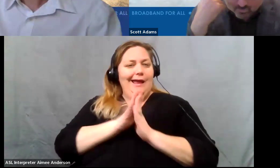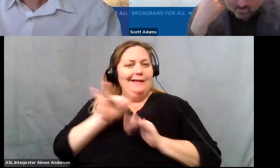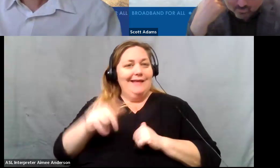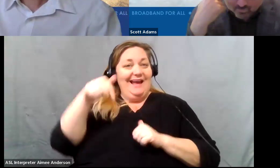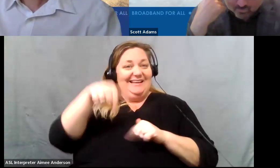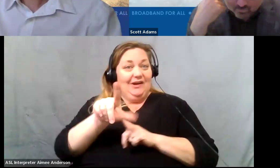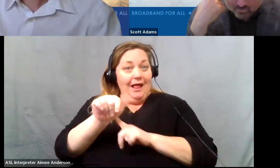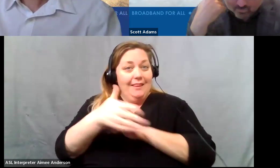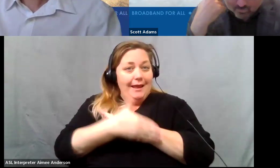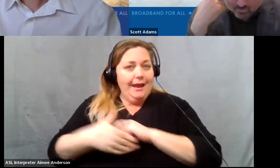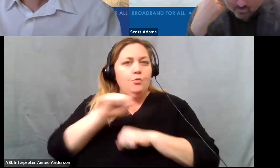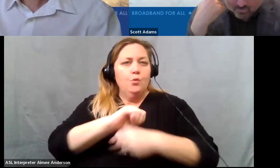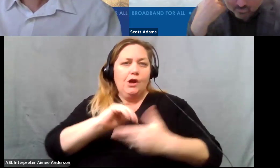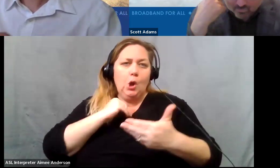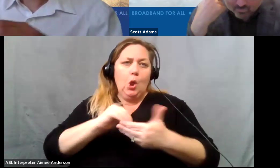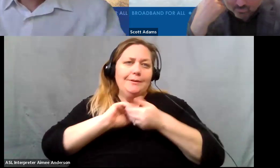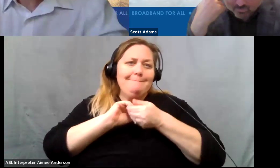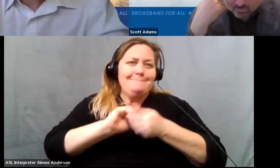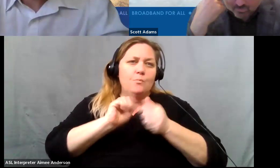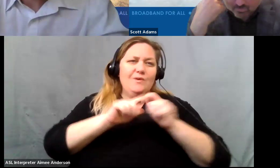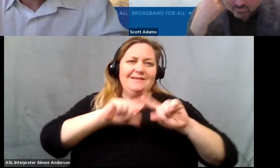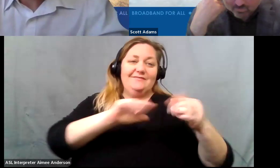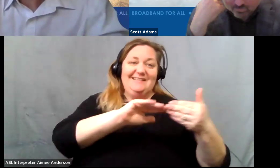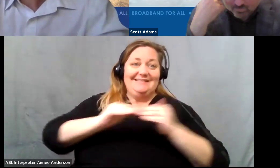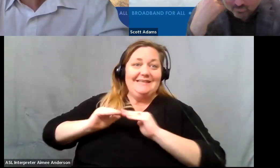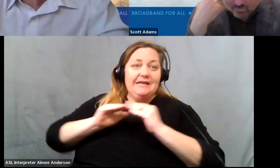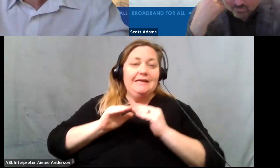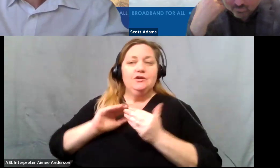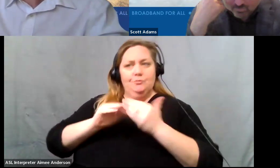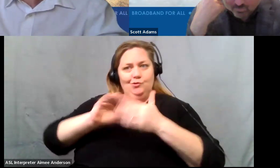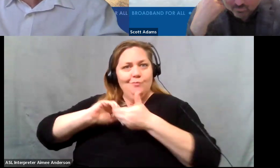County, we're working closely with various cities, our community partners to prepare for these grant